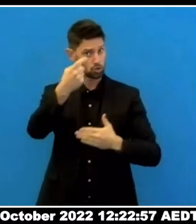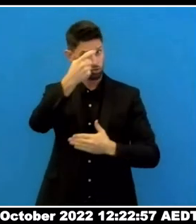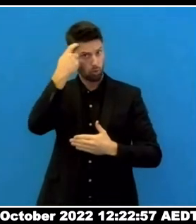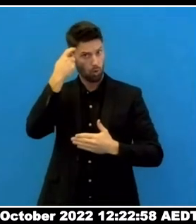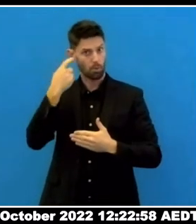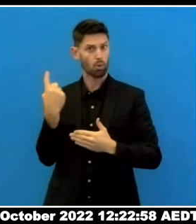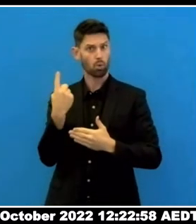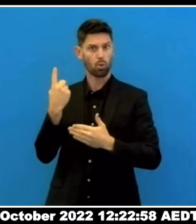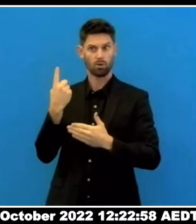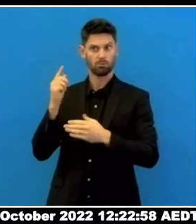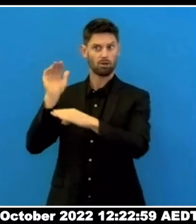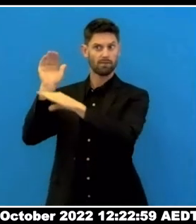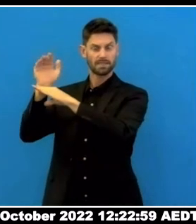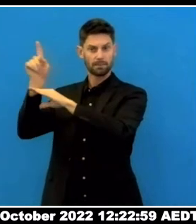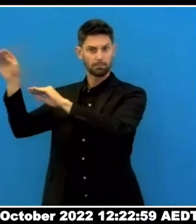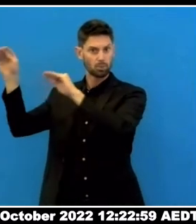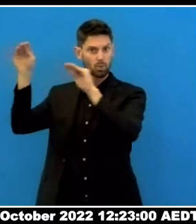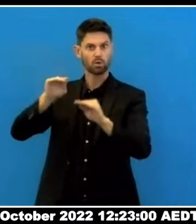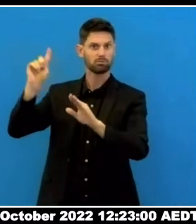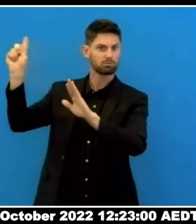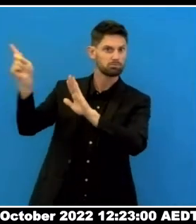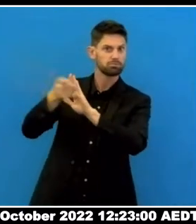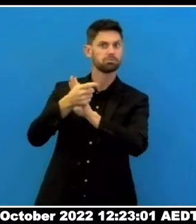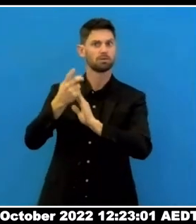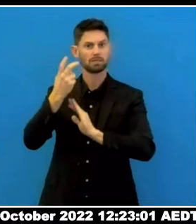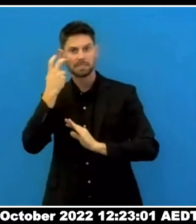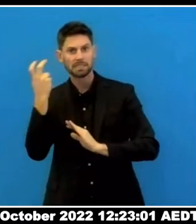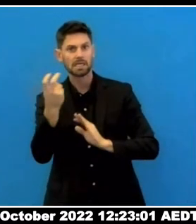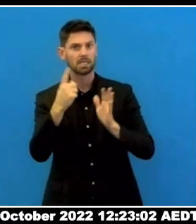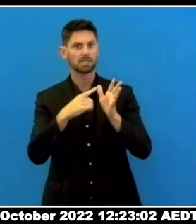And part of this is using that knowledge to then in turn determine